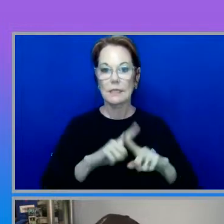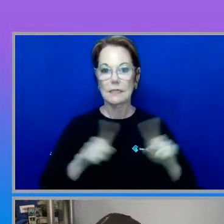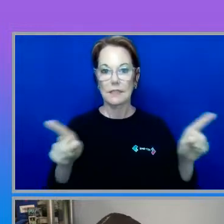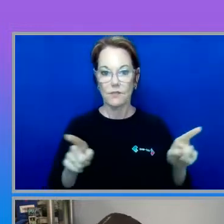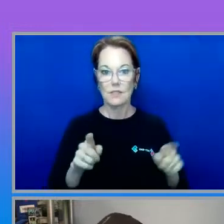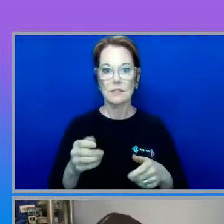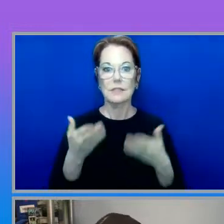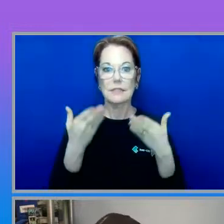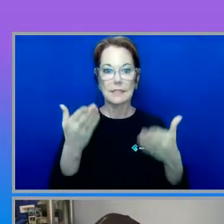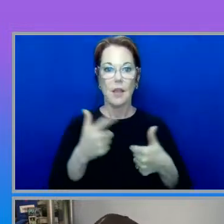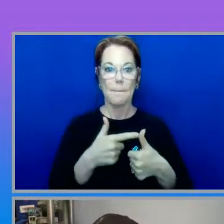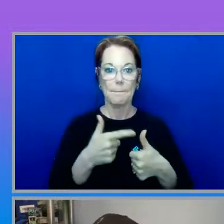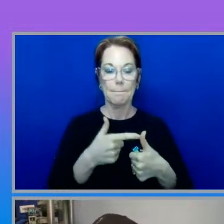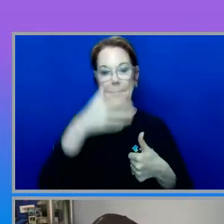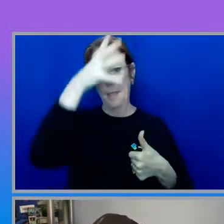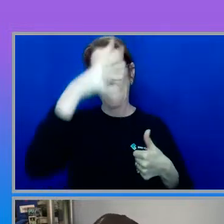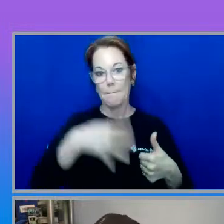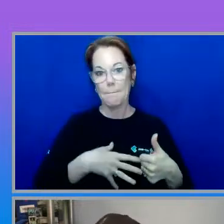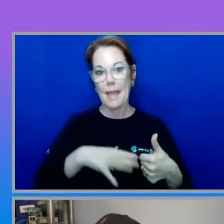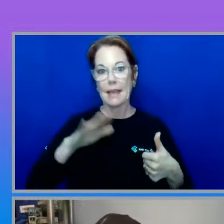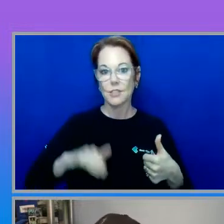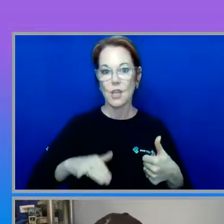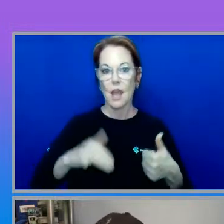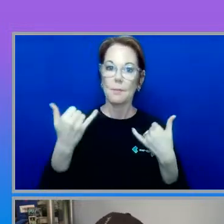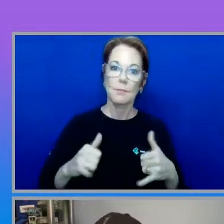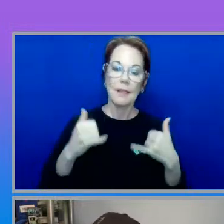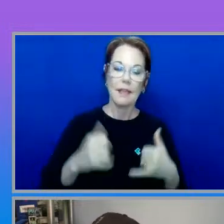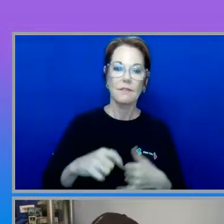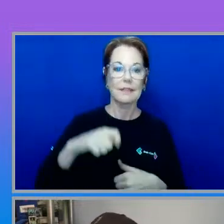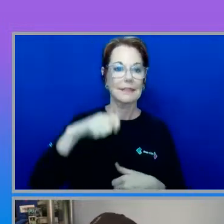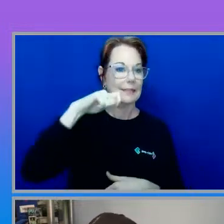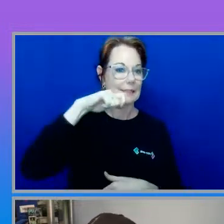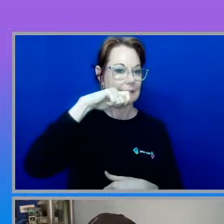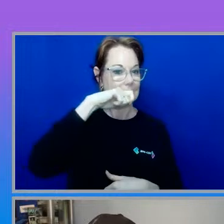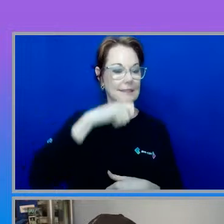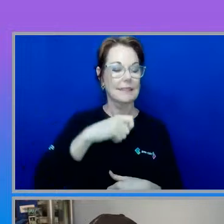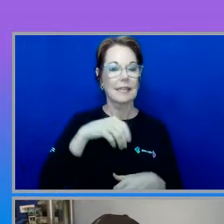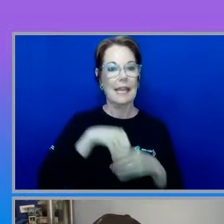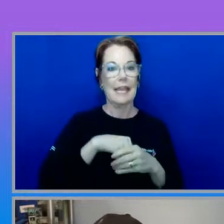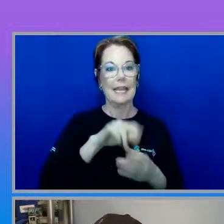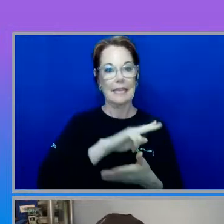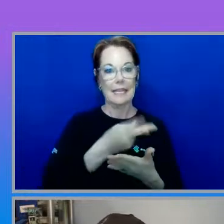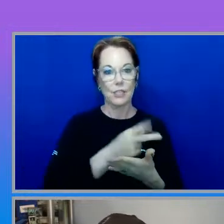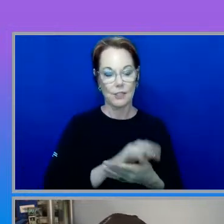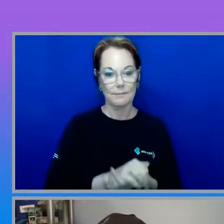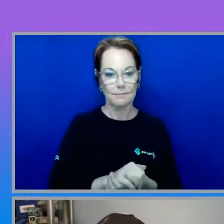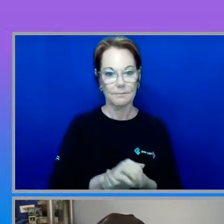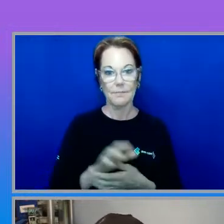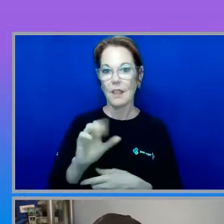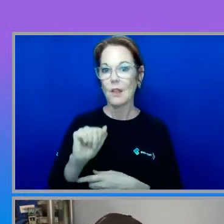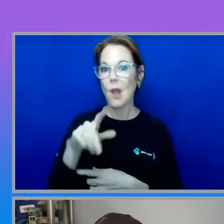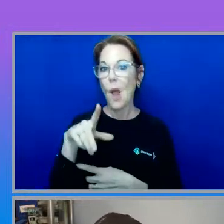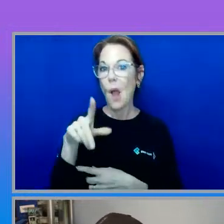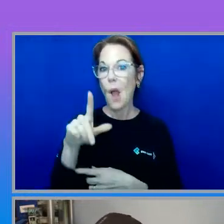first suggestion is a man and a child playfully eating carrots in a kitchen. And the reasoning